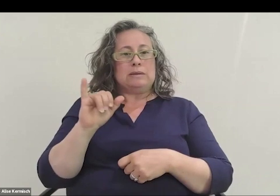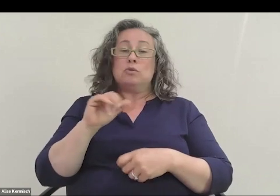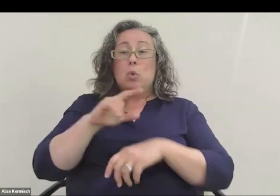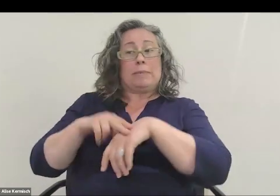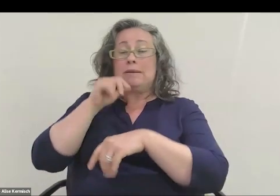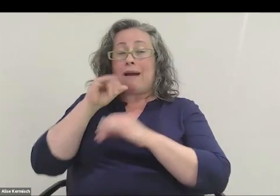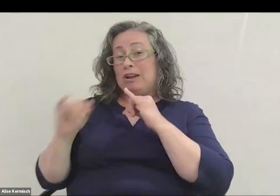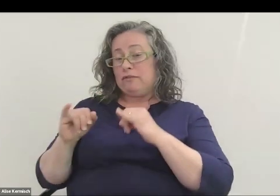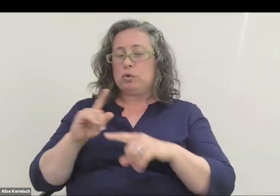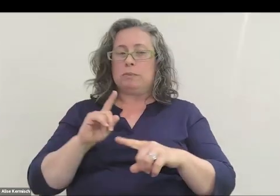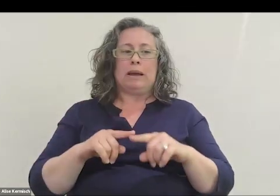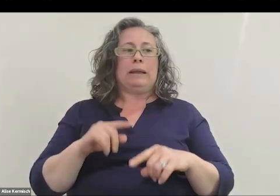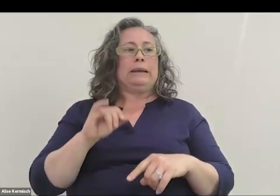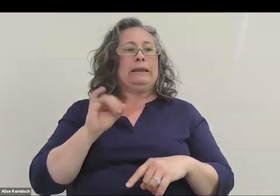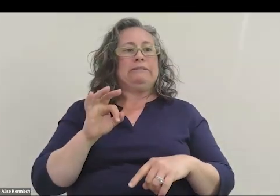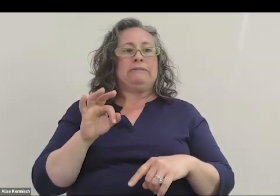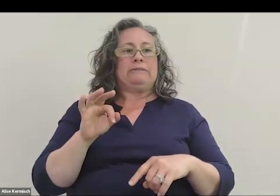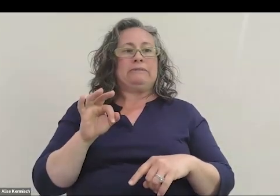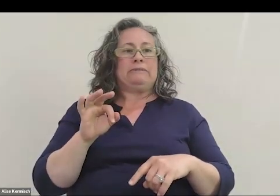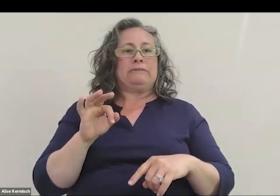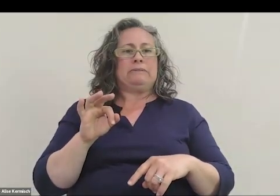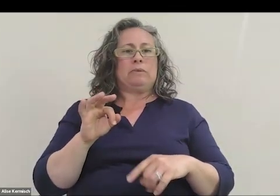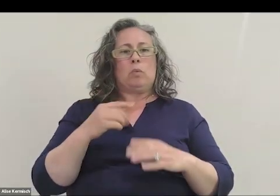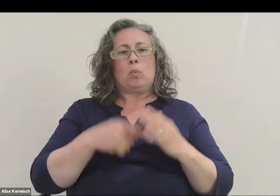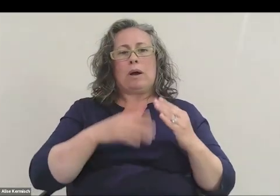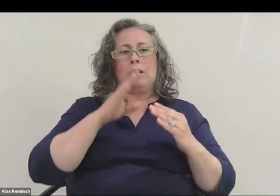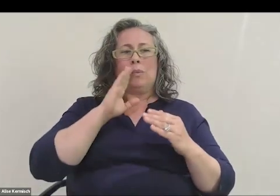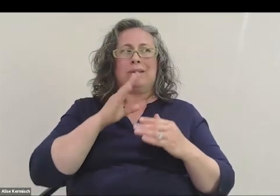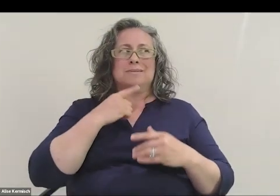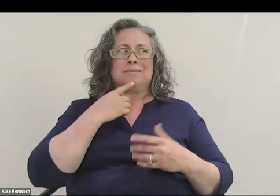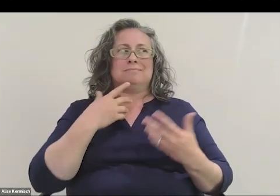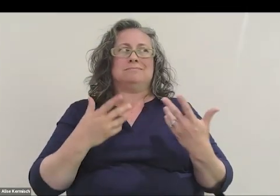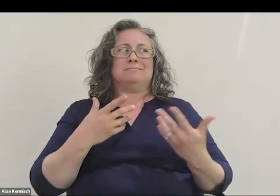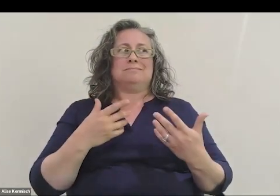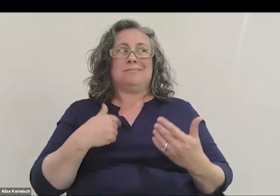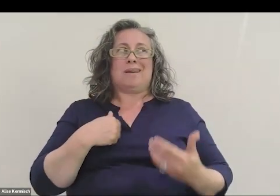but even if you were like, "What are you going to say?" You're going to look ungrateful and seem bitter